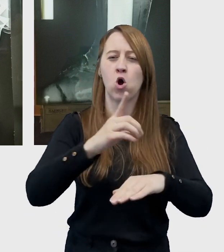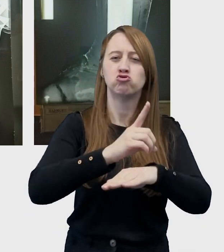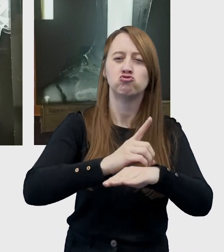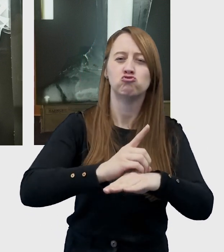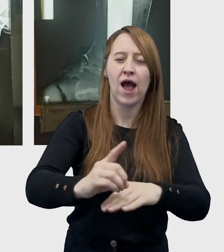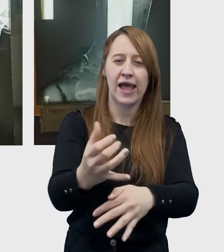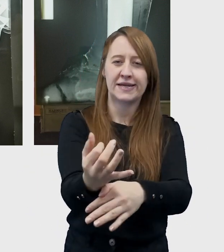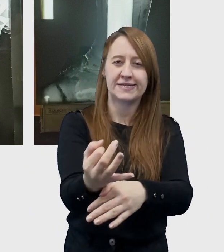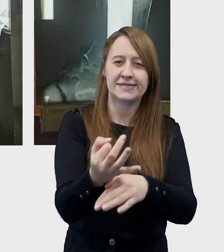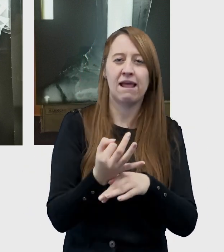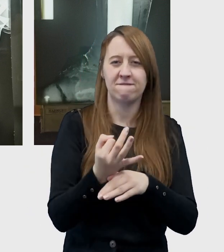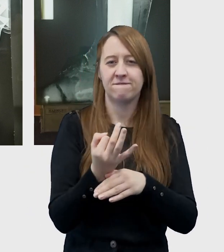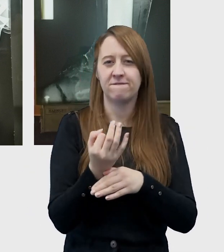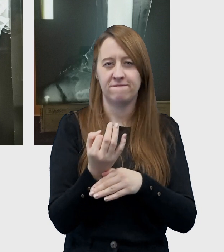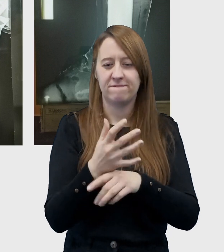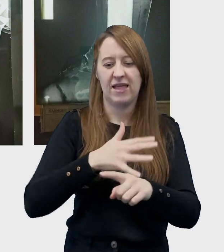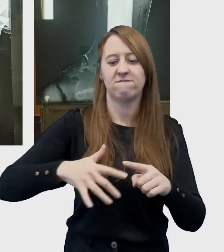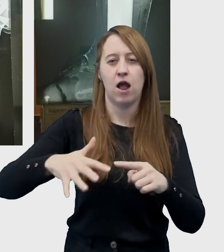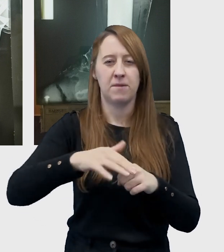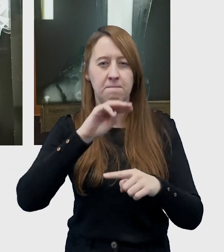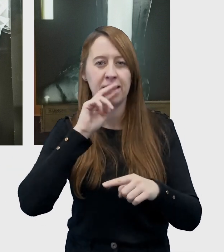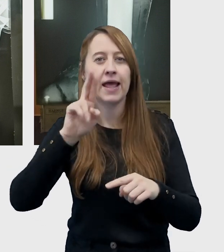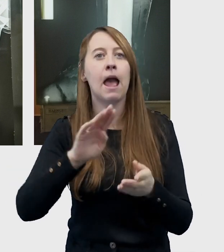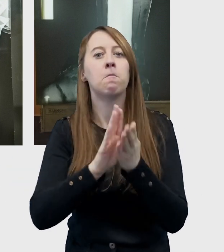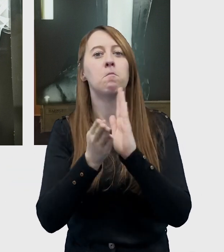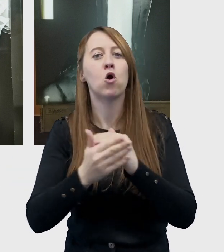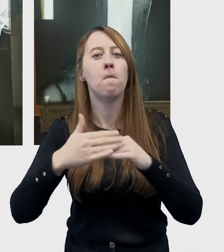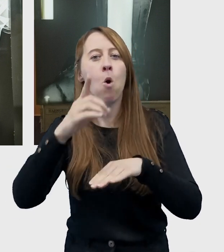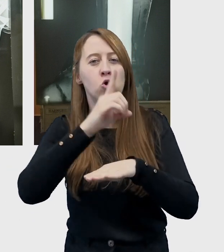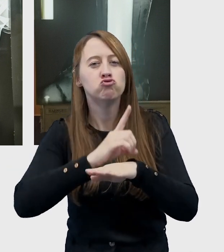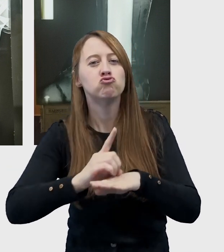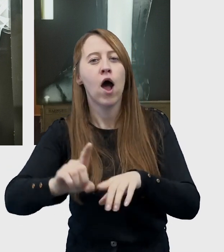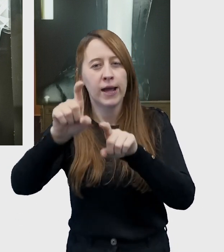environment as well where it can dry out and sort of stabilise a bit.